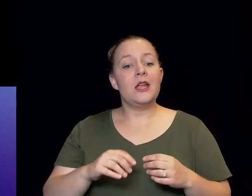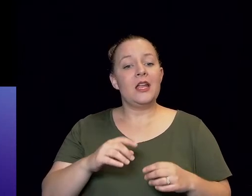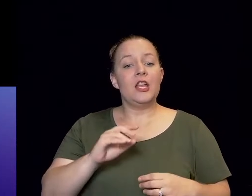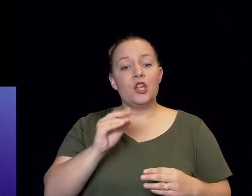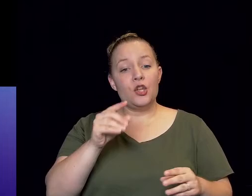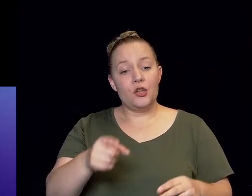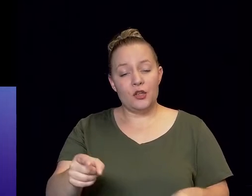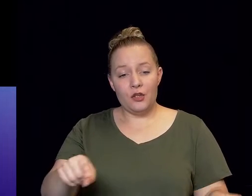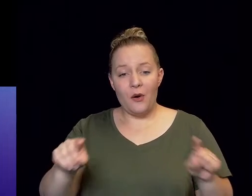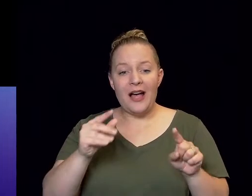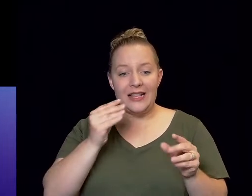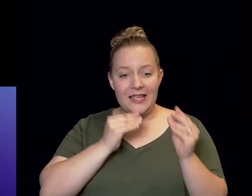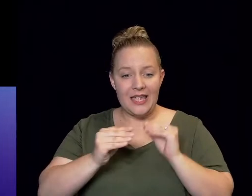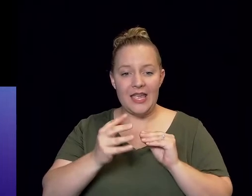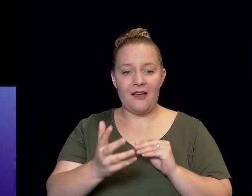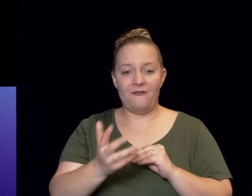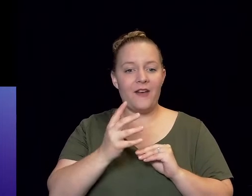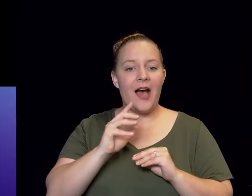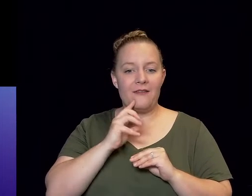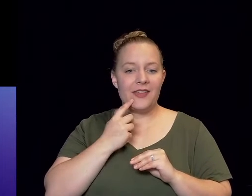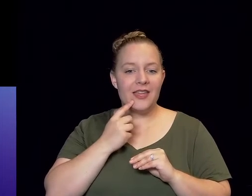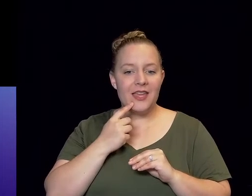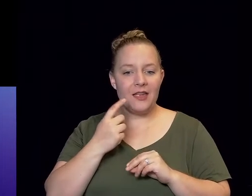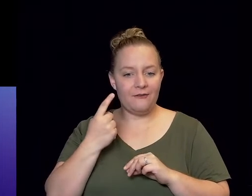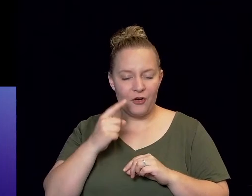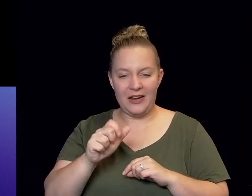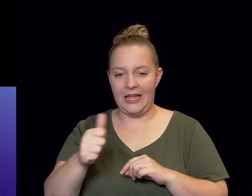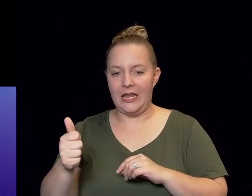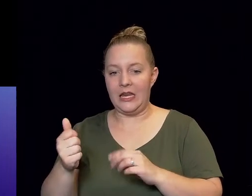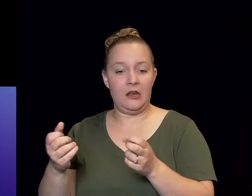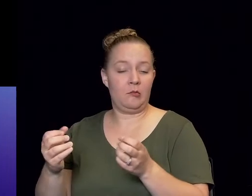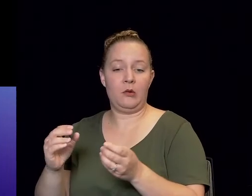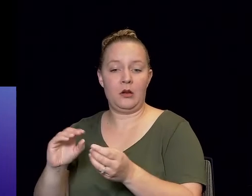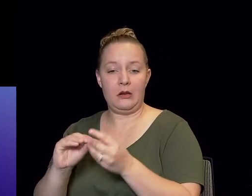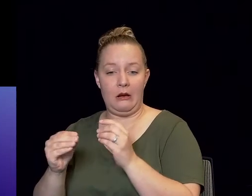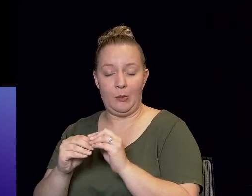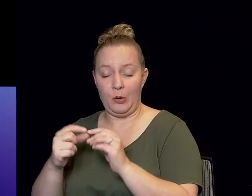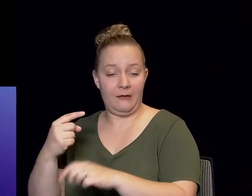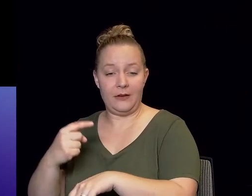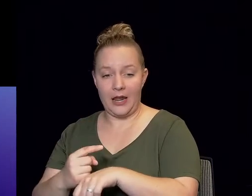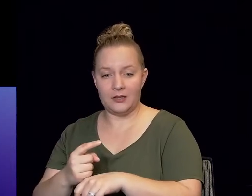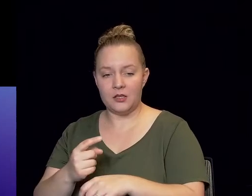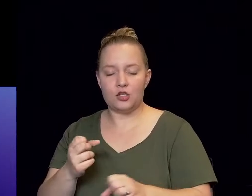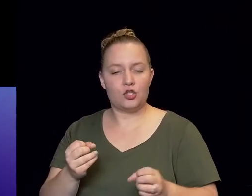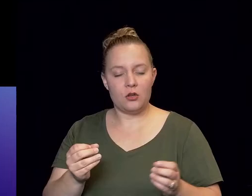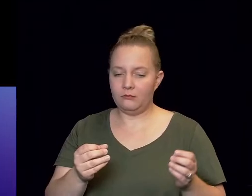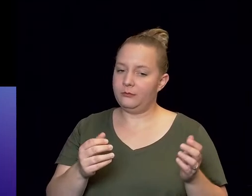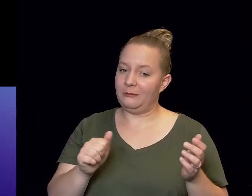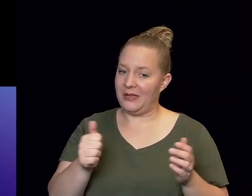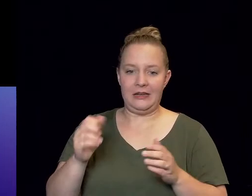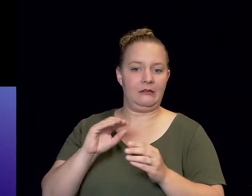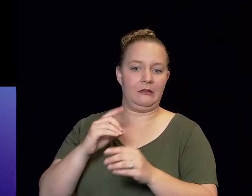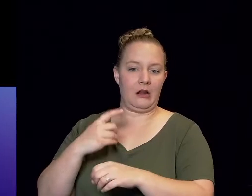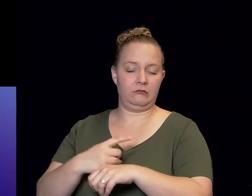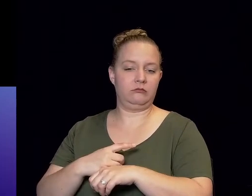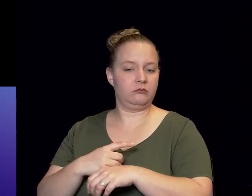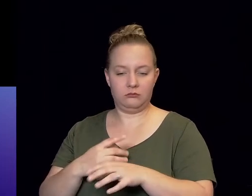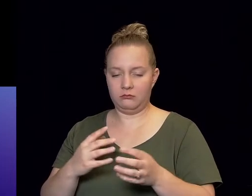Okay, so any number of days you eat 5 pieces. So, what I'm going to do here is